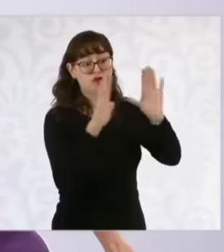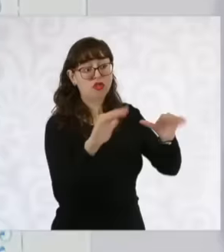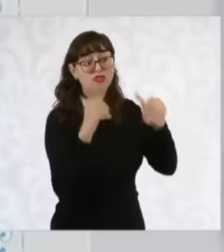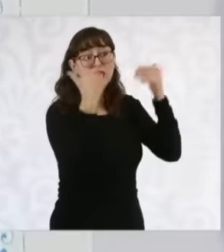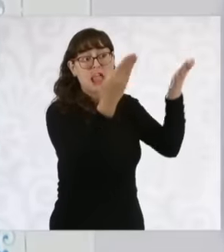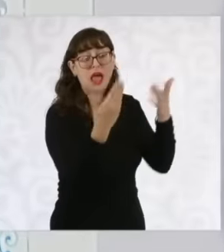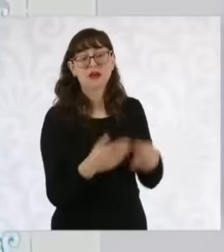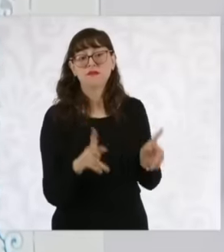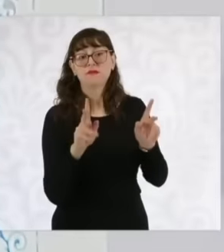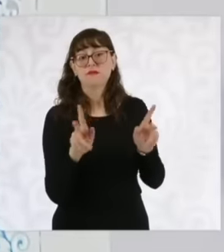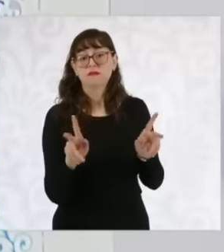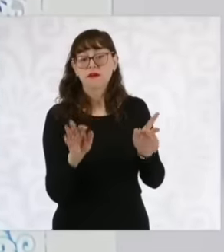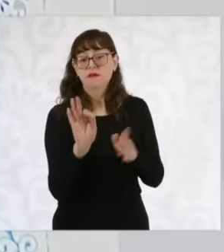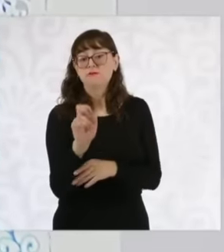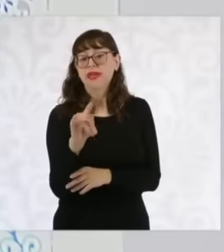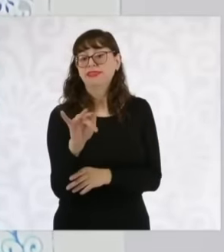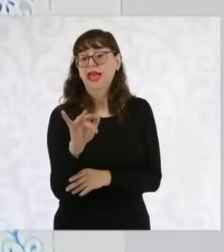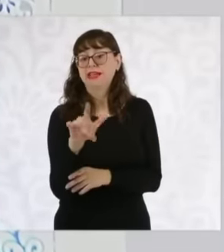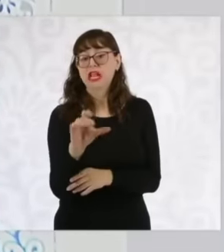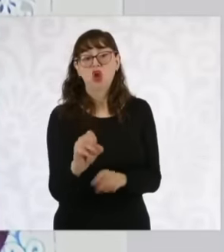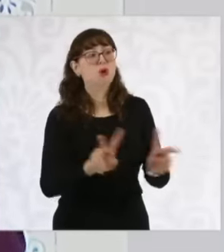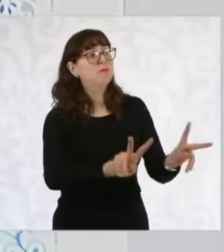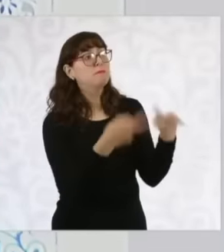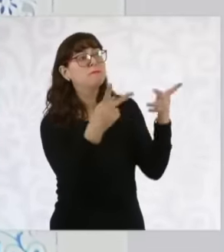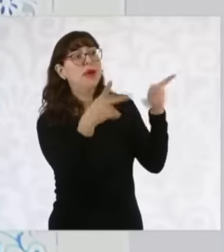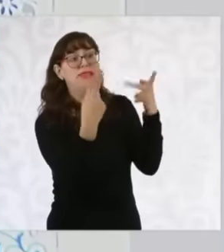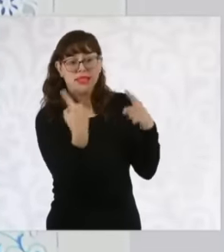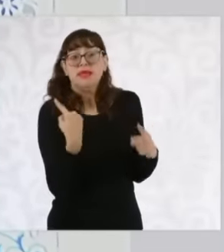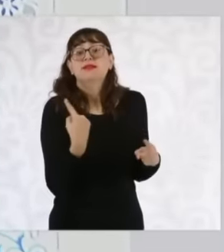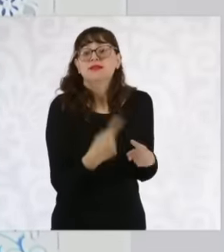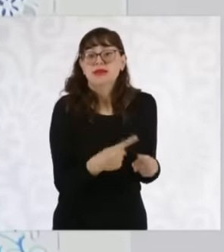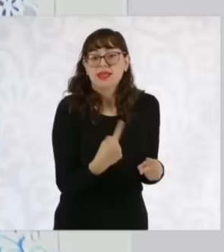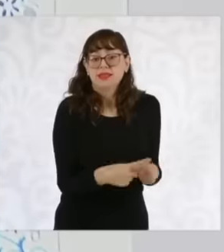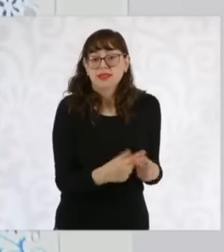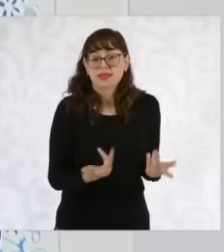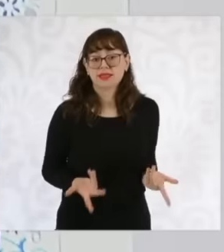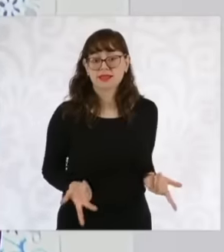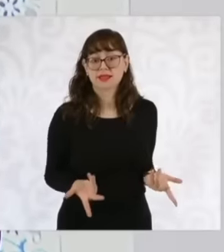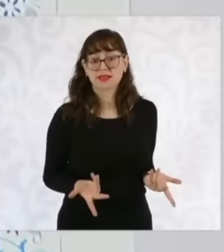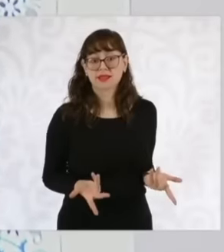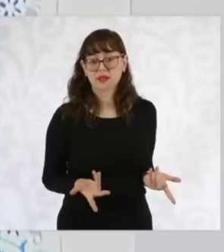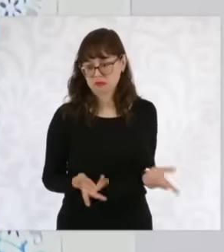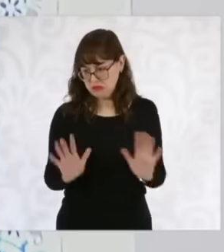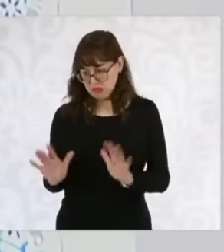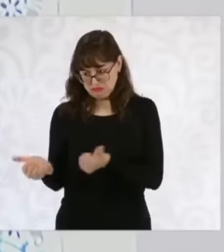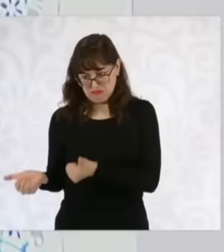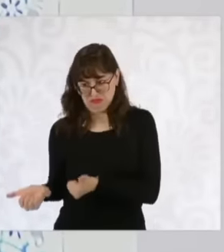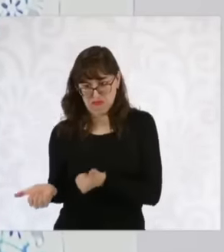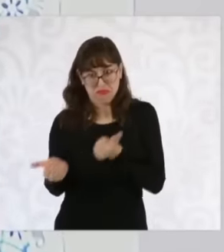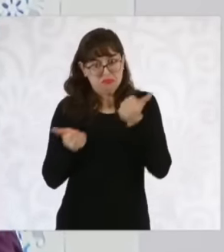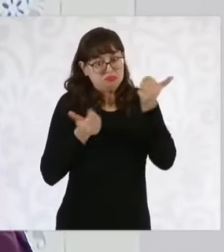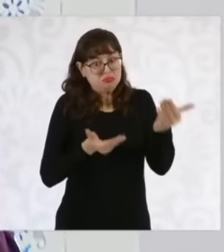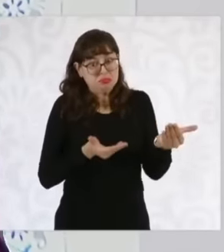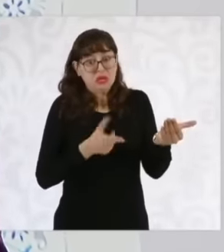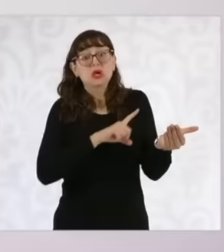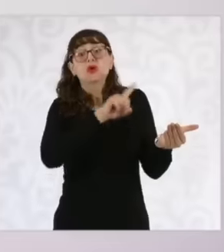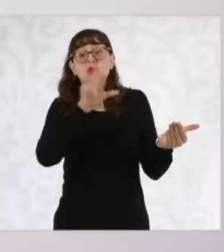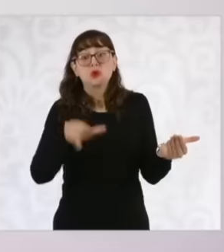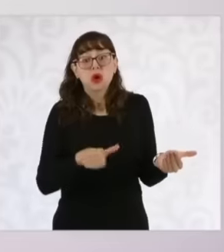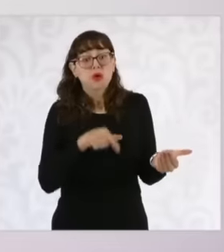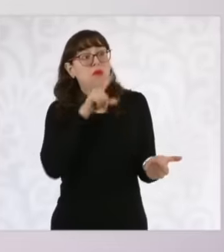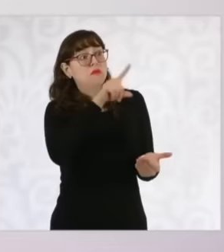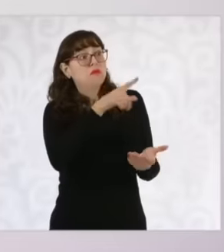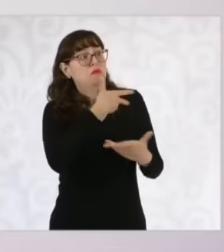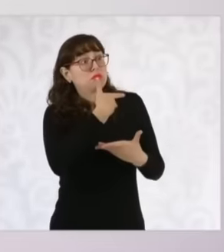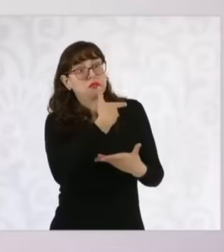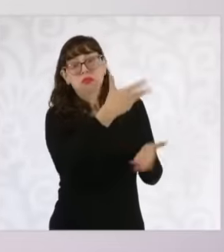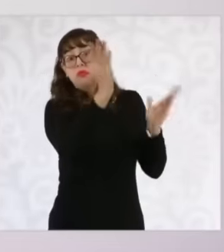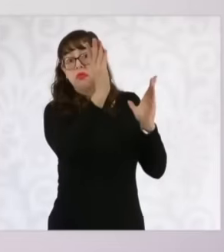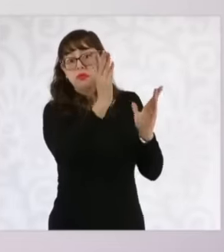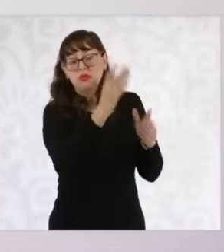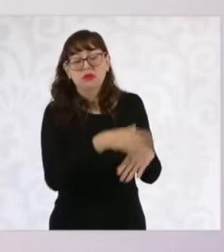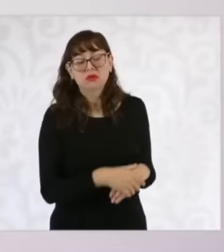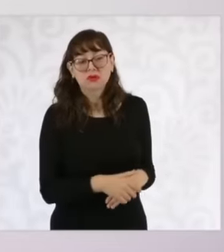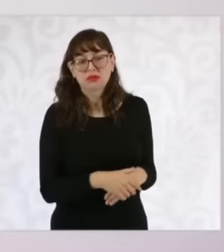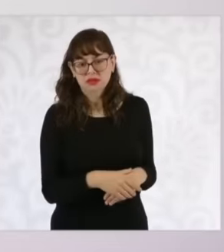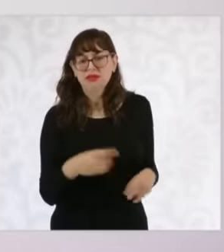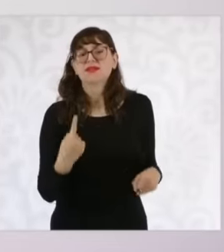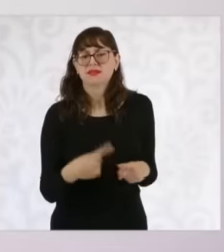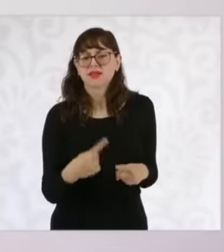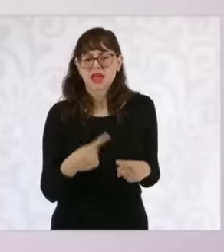in the United States What happens when eh There are drugs that pass on the other side that there are no cartels there anymore